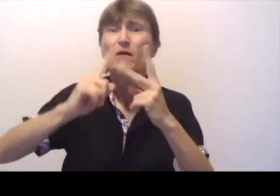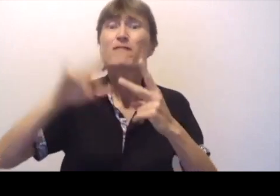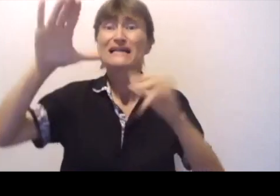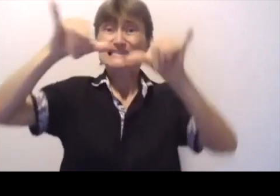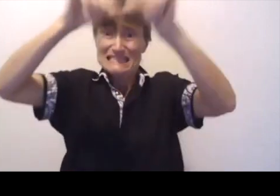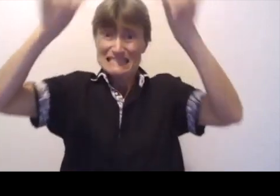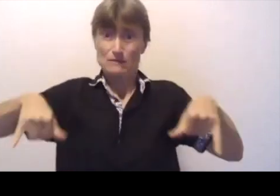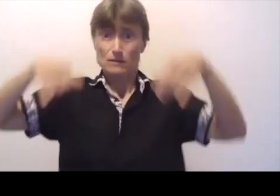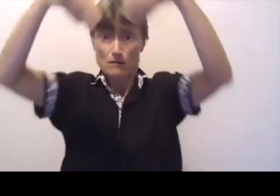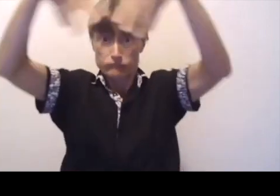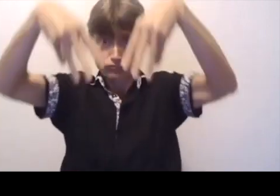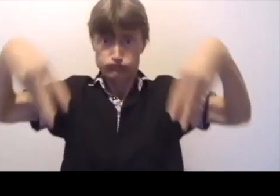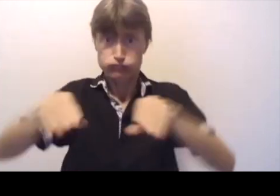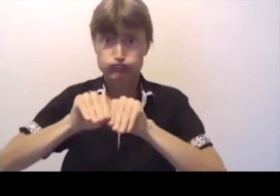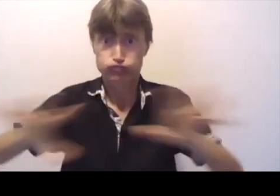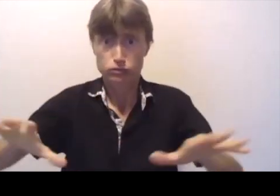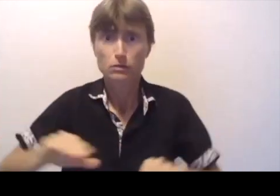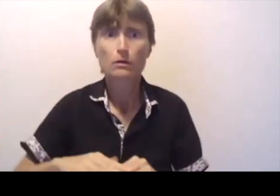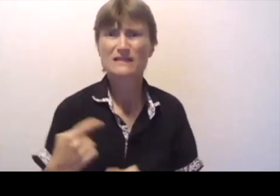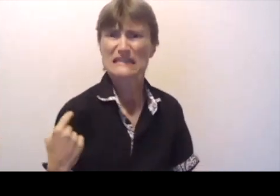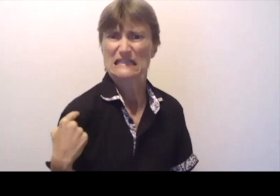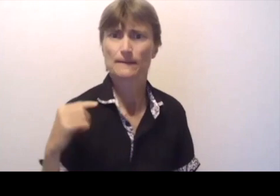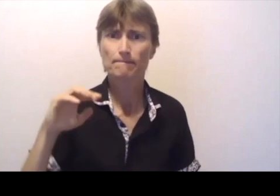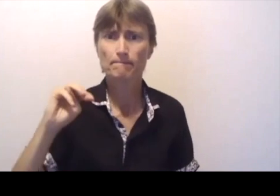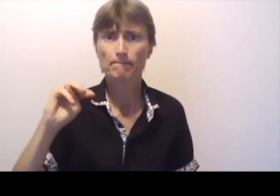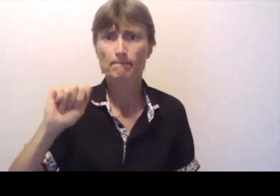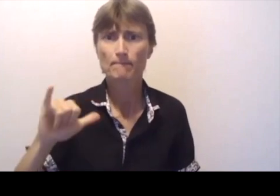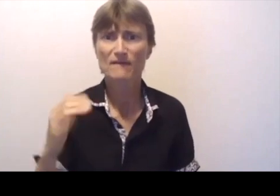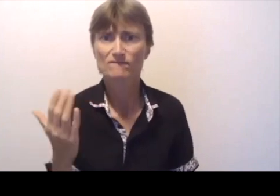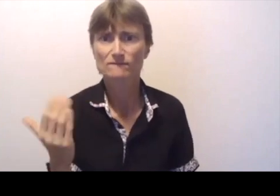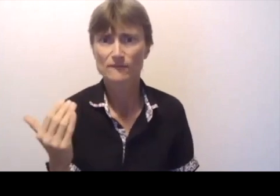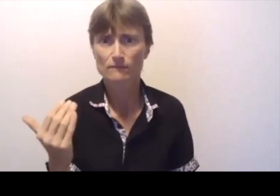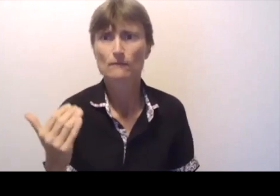uh on may 15th i wrote a foot i wrote on a 50-year-old issue in the georgia